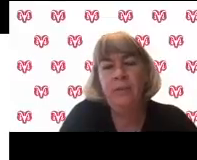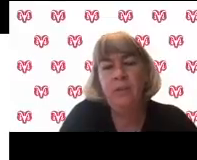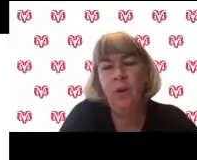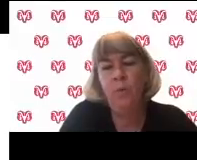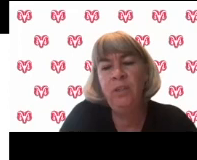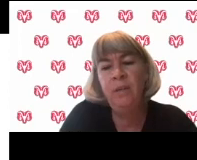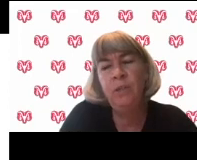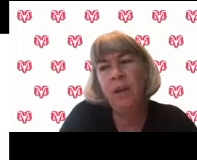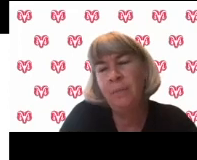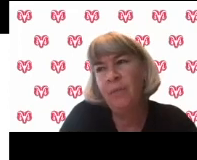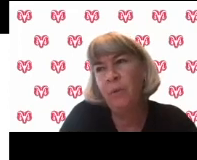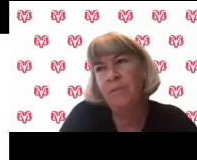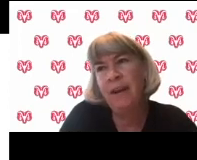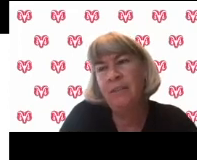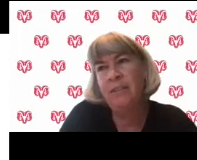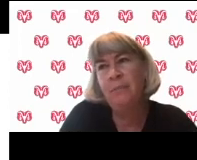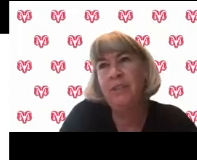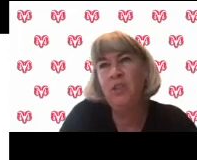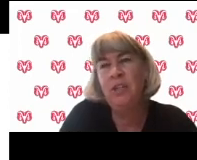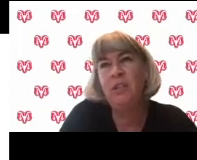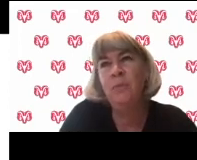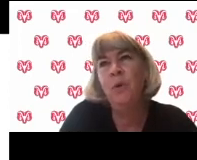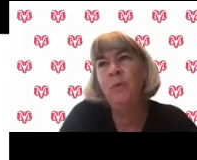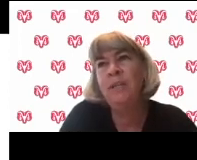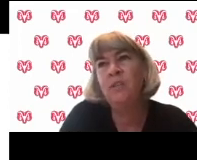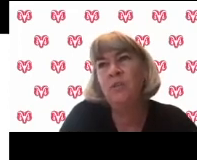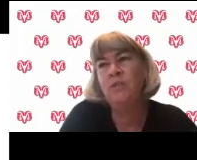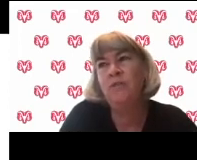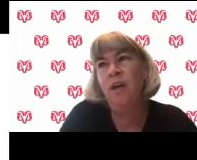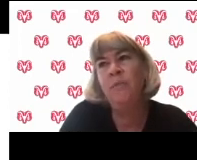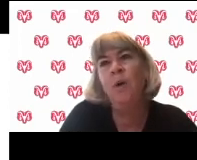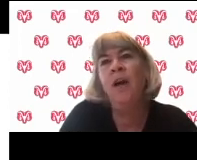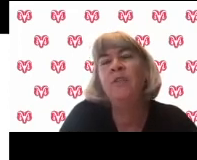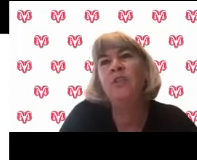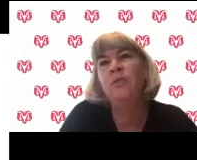So we're we're talking about the role of faculty and administrators. And the more we get students involved, the more other students